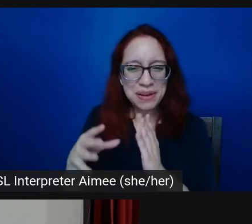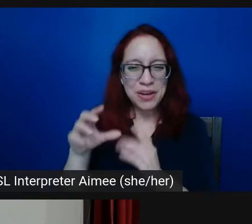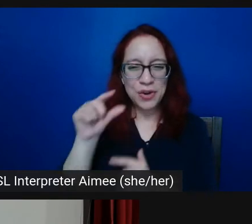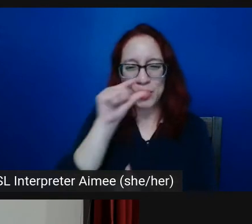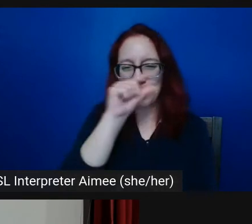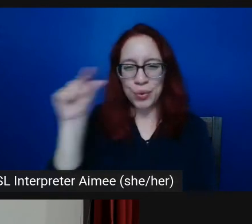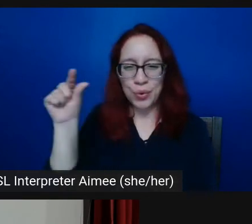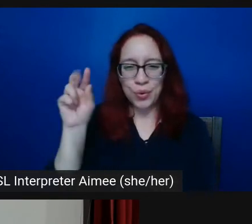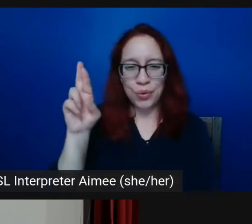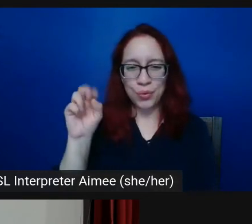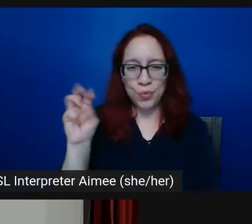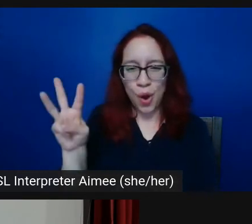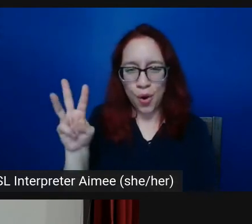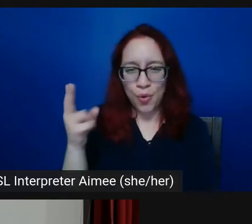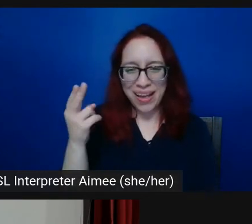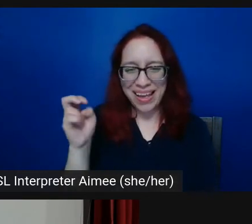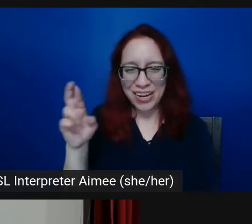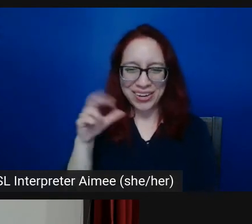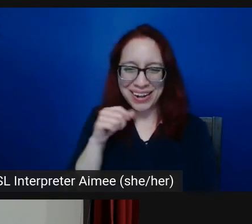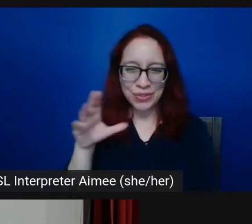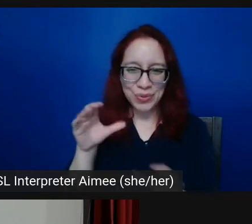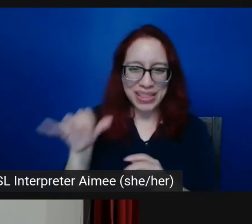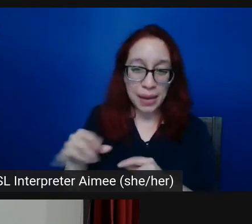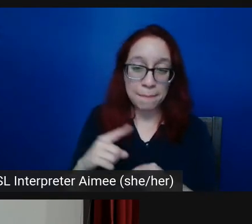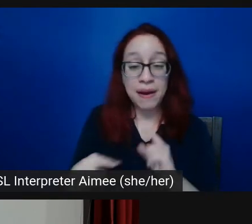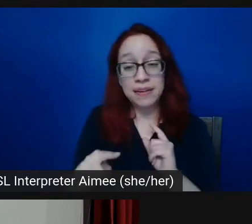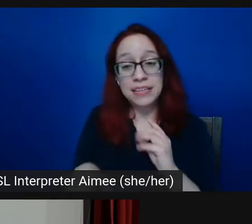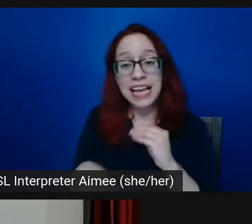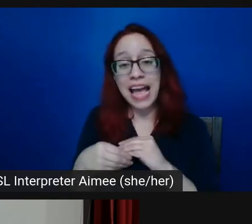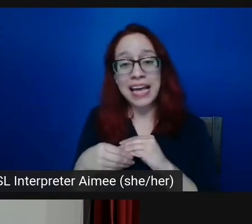to do that with that could be added quite easily I should imagine.